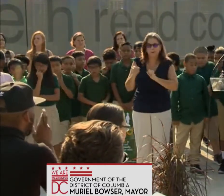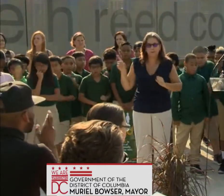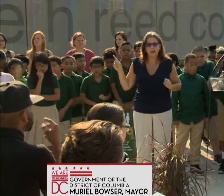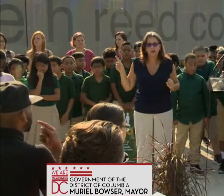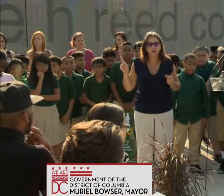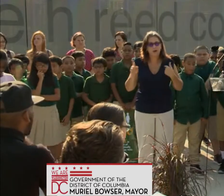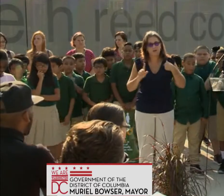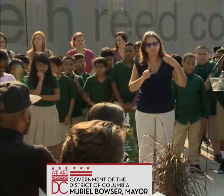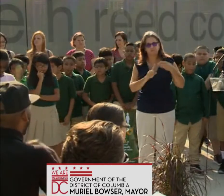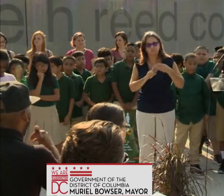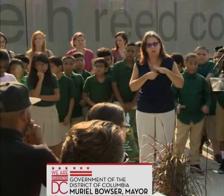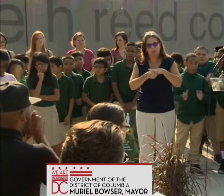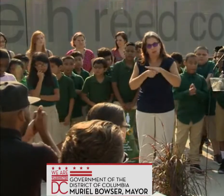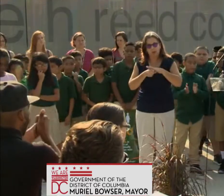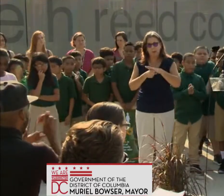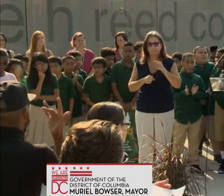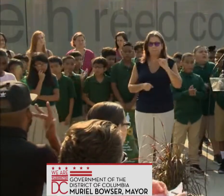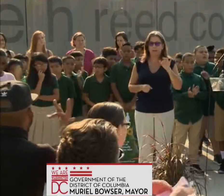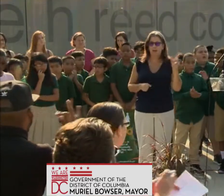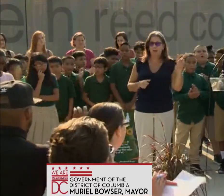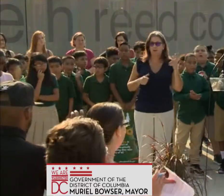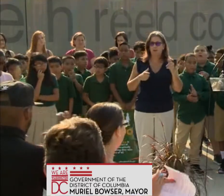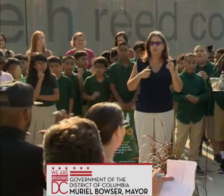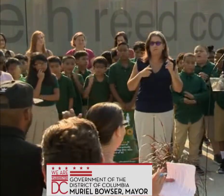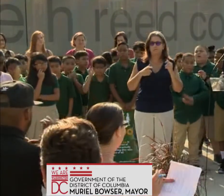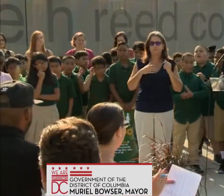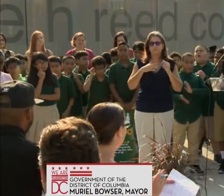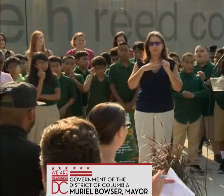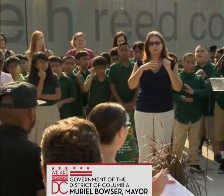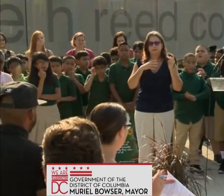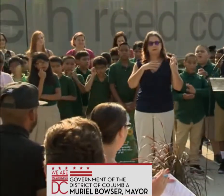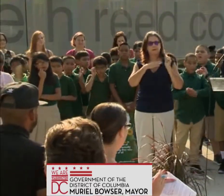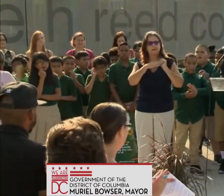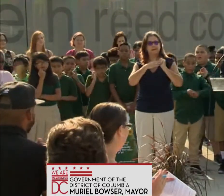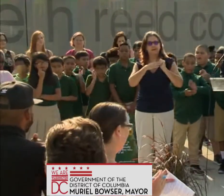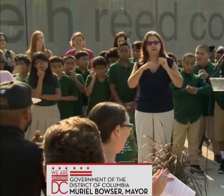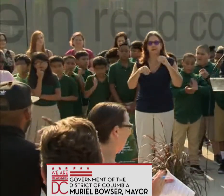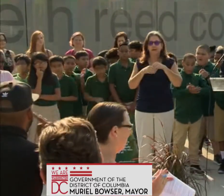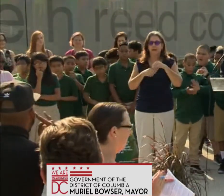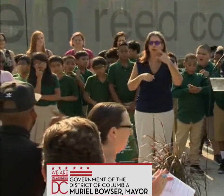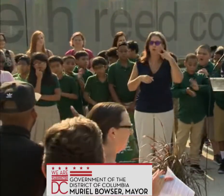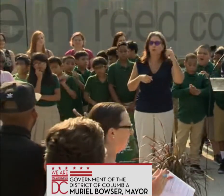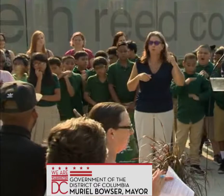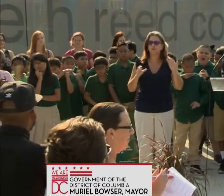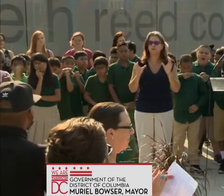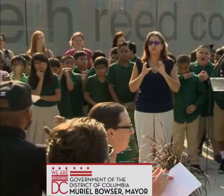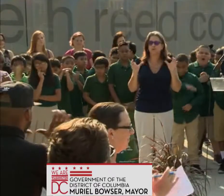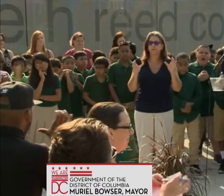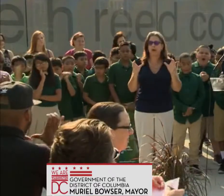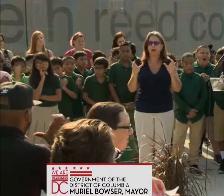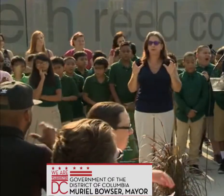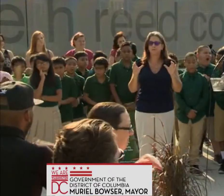certified yes something to be very proud of but